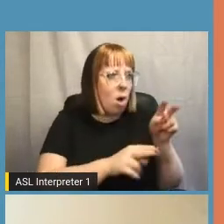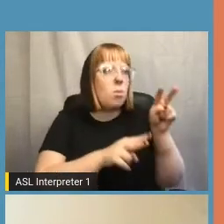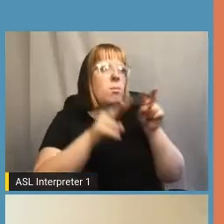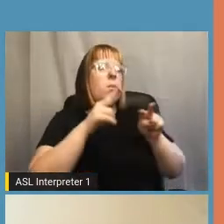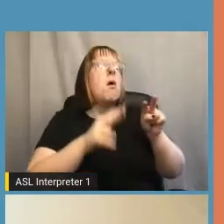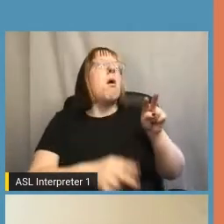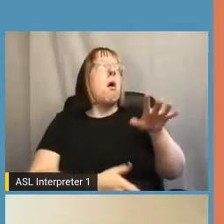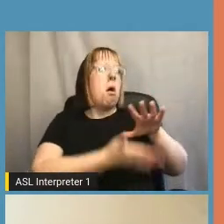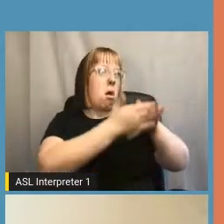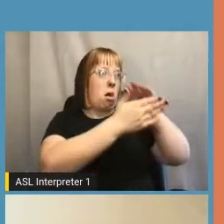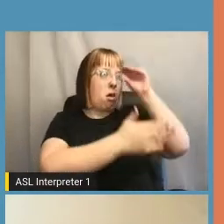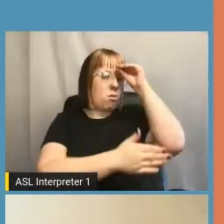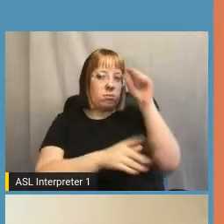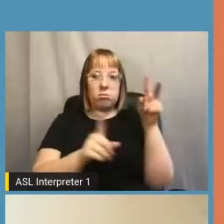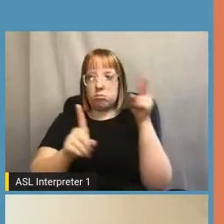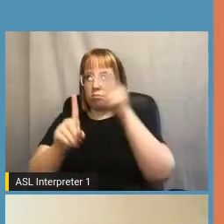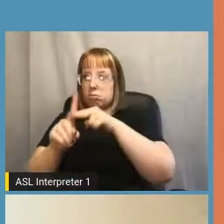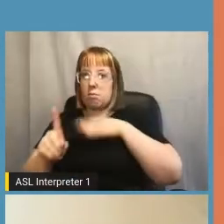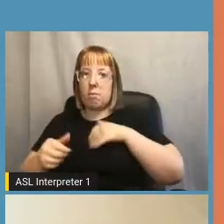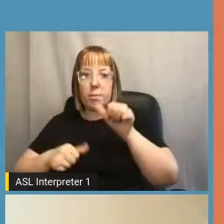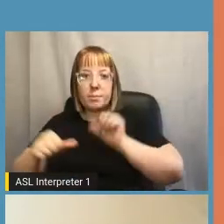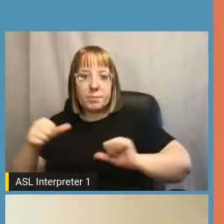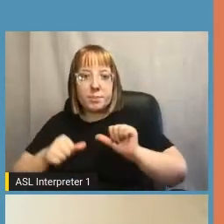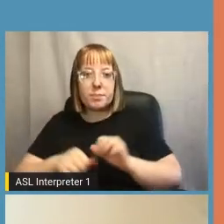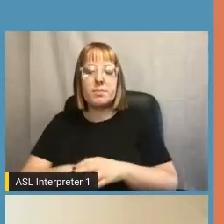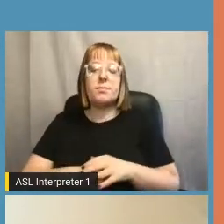then you choose the layout or create it and then use the layout